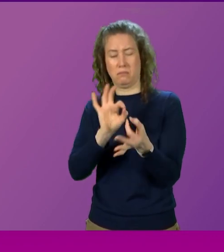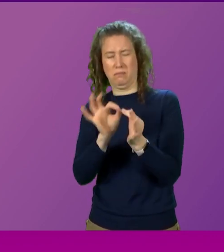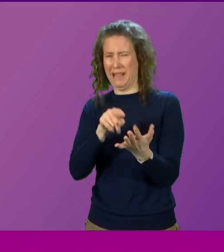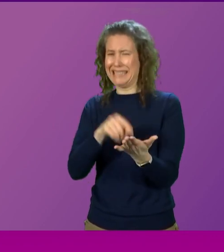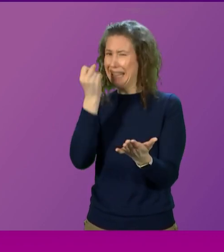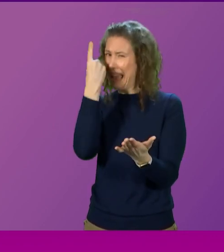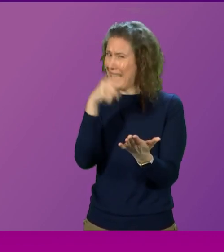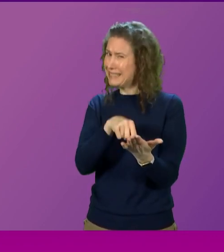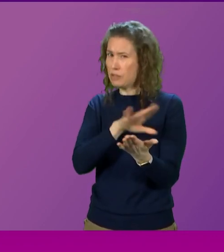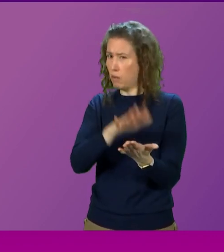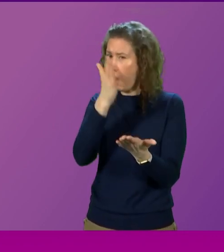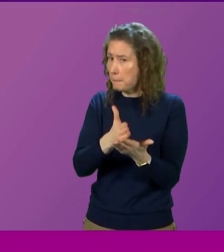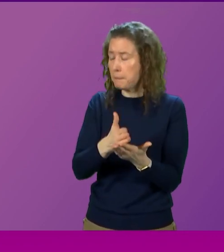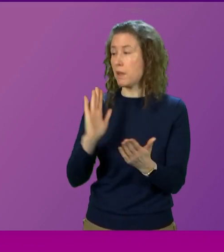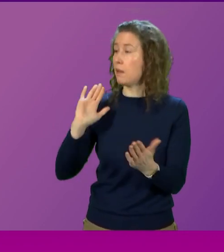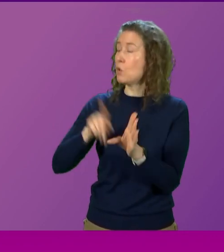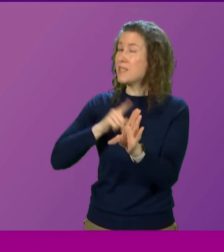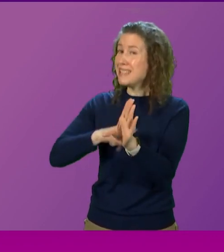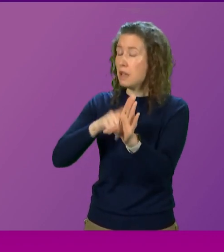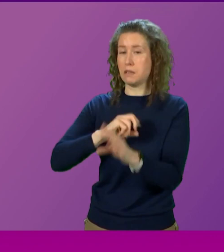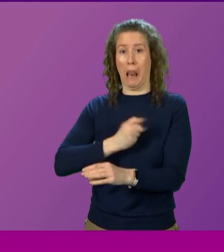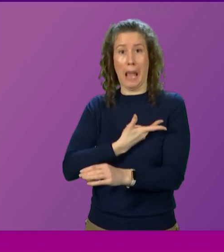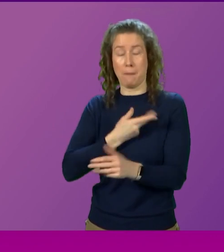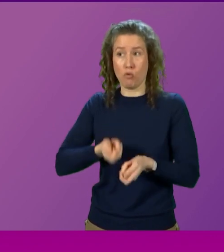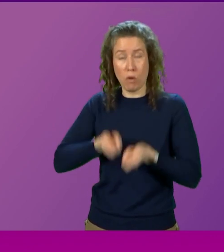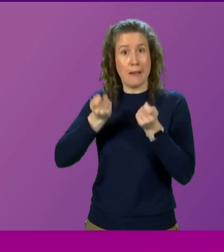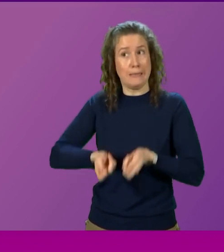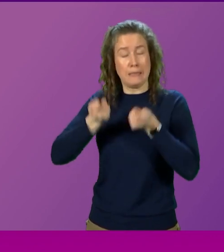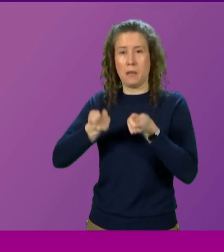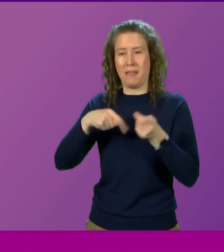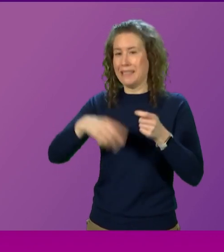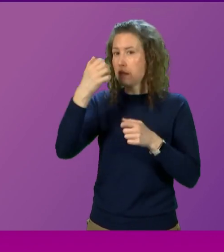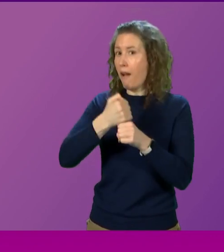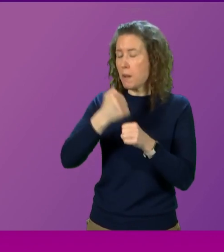For years, Scottish Labour has raised the issue and has been dismissed by the Scottish Government.